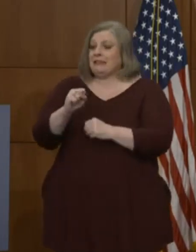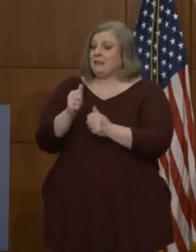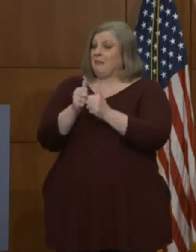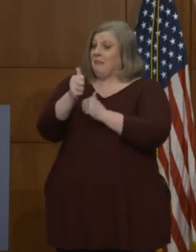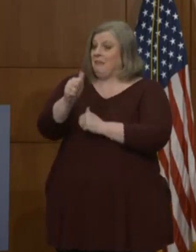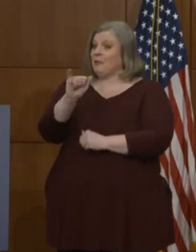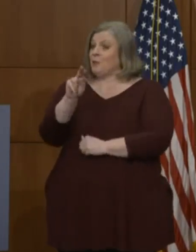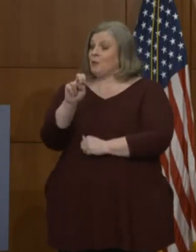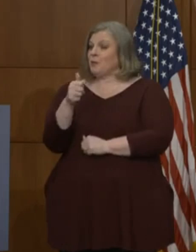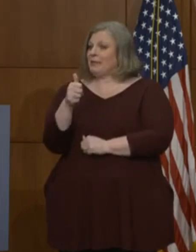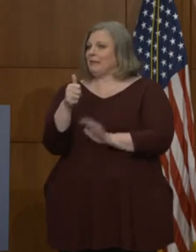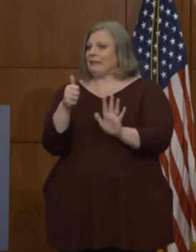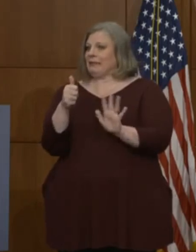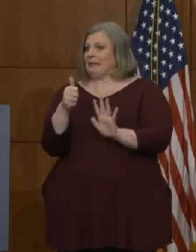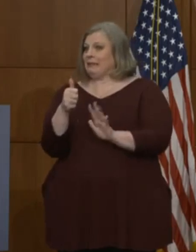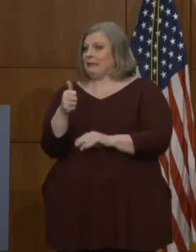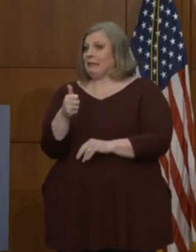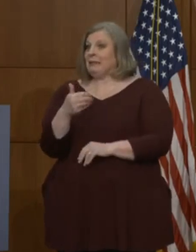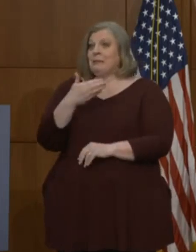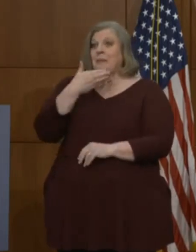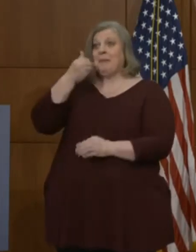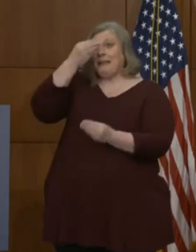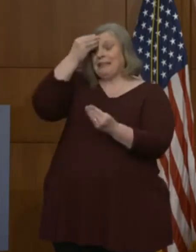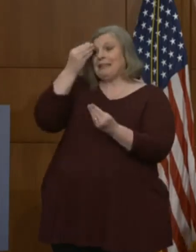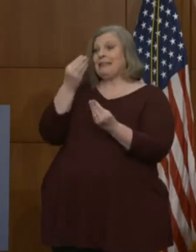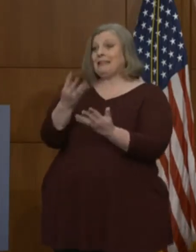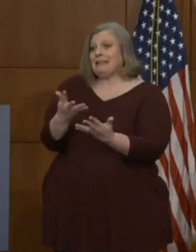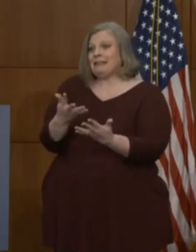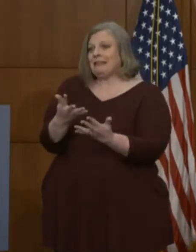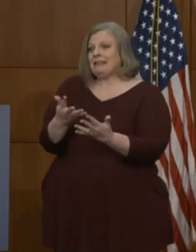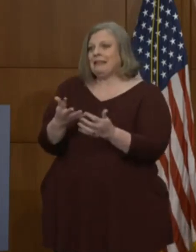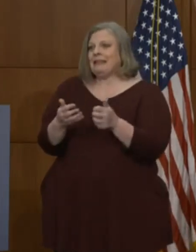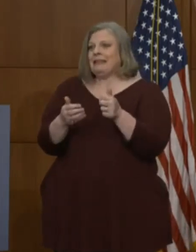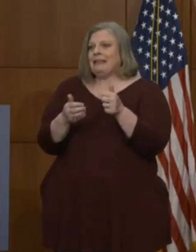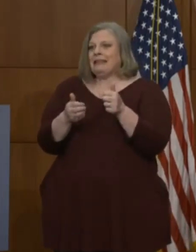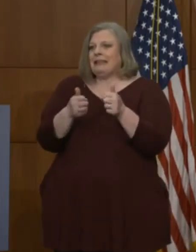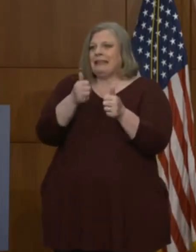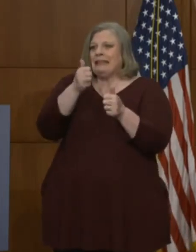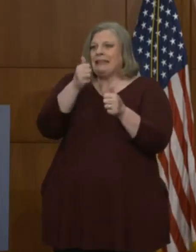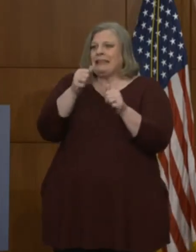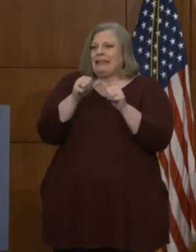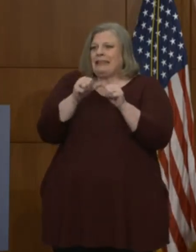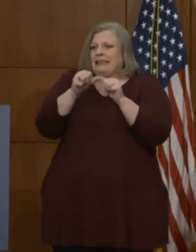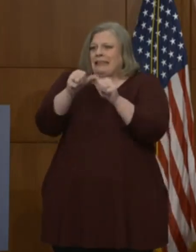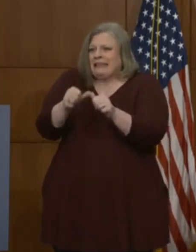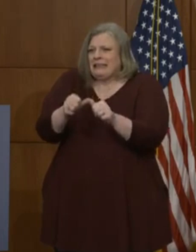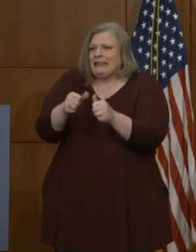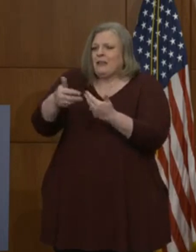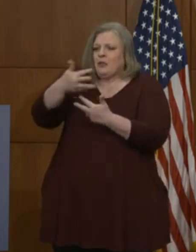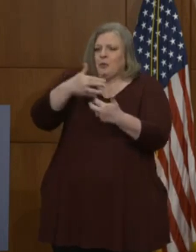INTENTIONS AS TODAY. EXTENDED THAT- AS I’VE SAID ALL ALONG- THAT- AS I’VE SAID ALL ALONG- THE BEST NEWS WOULD BE- OUT TO THE BEST NEWS WOULD BE- OUT TO CONTINUE THE SOCIAL DISTANCING